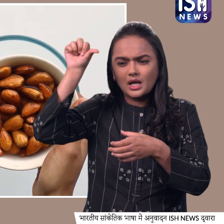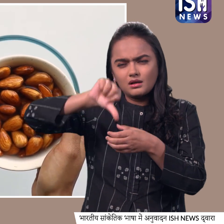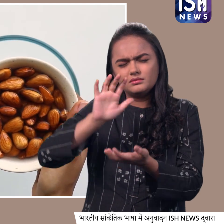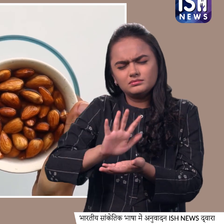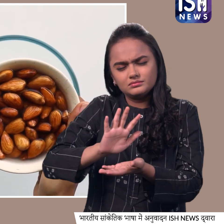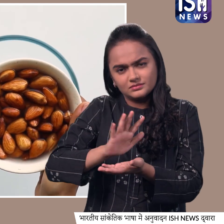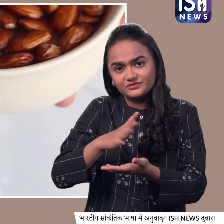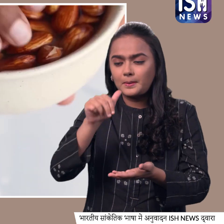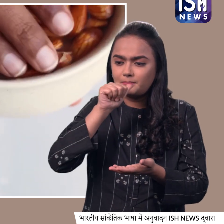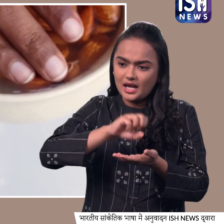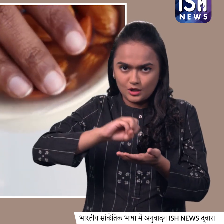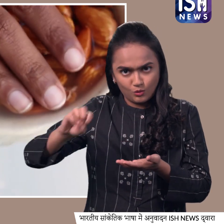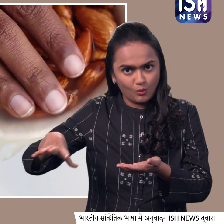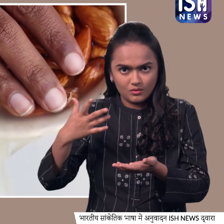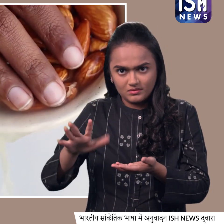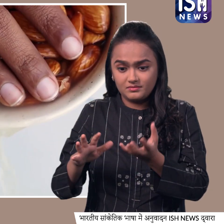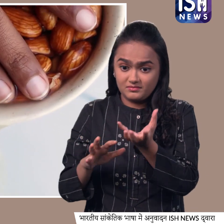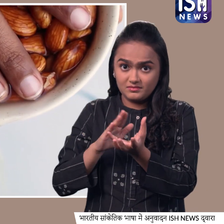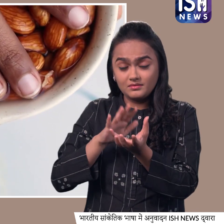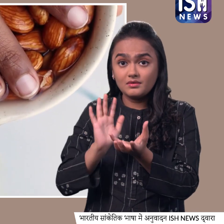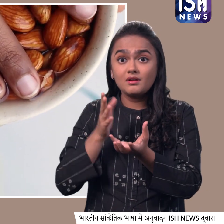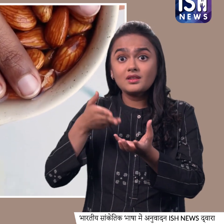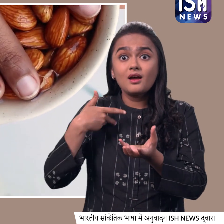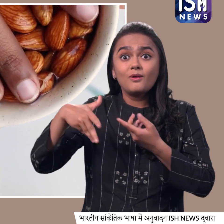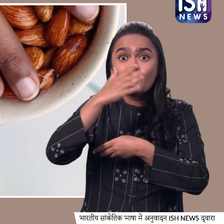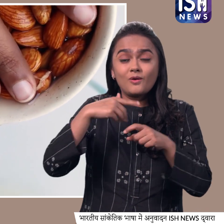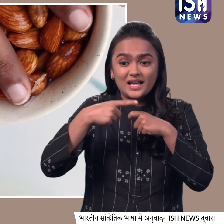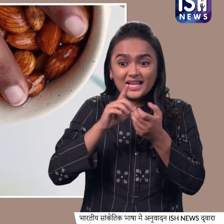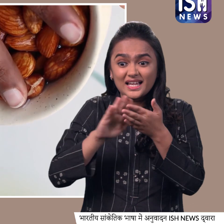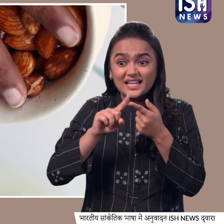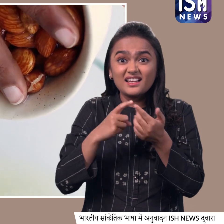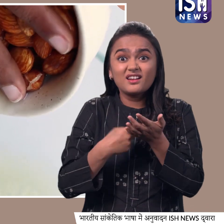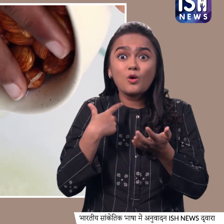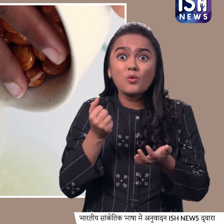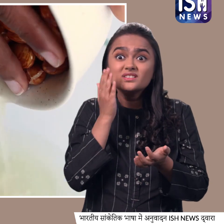Drain the water. Now we want out Kheer to be white in colour.